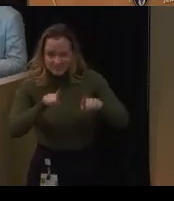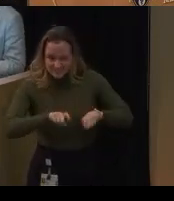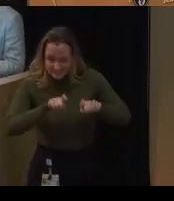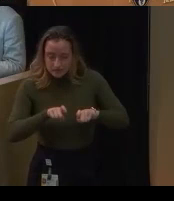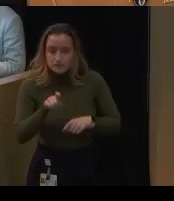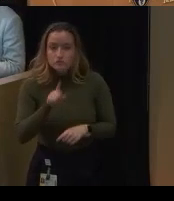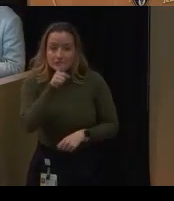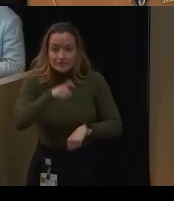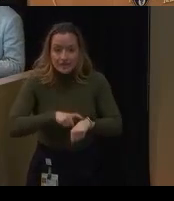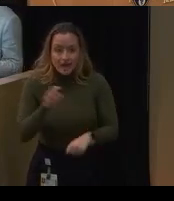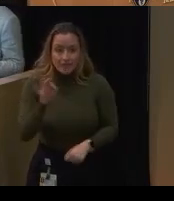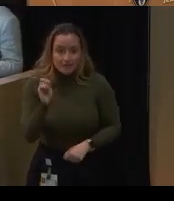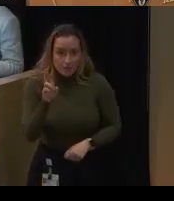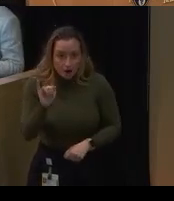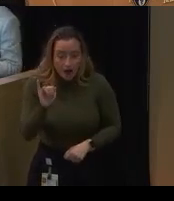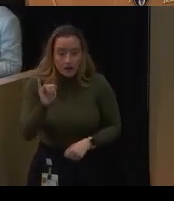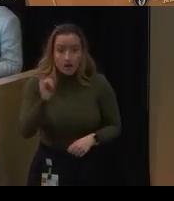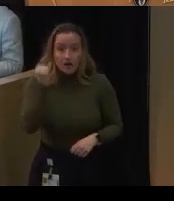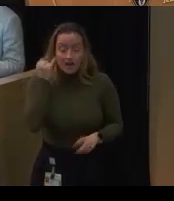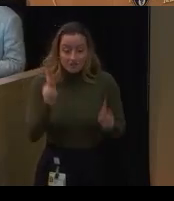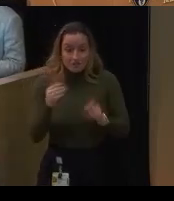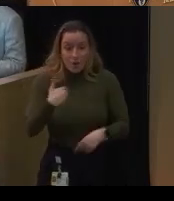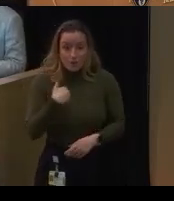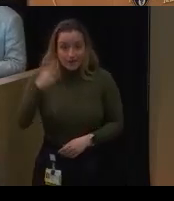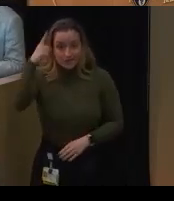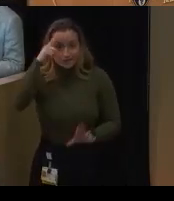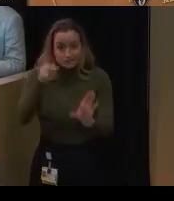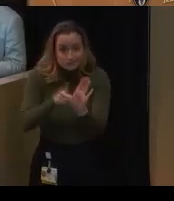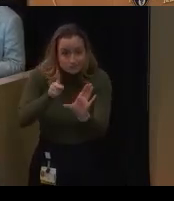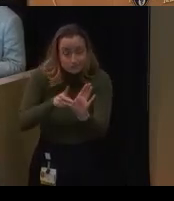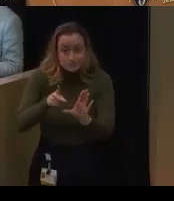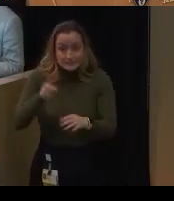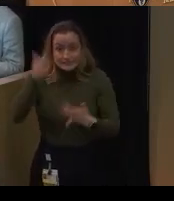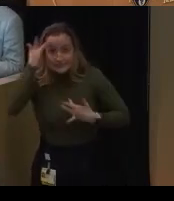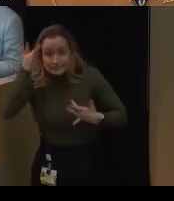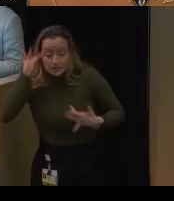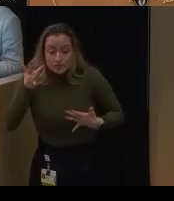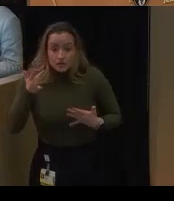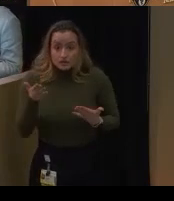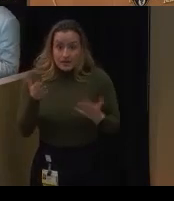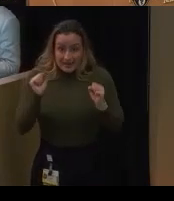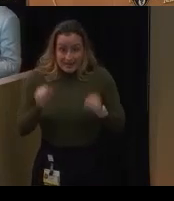see whether folks with a variety of psychiatric illnesses can be trained to self-regulate a